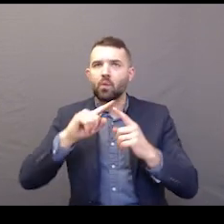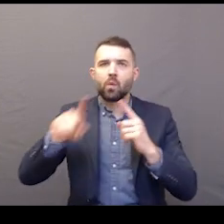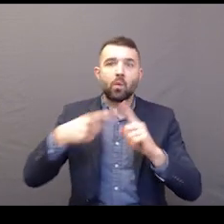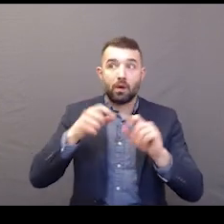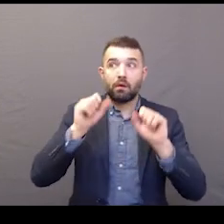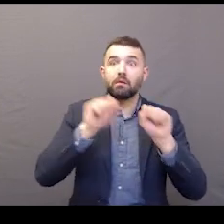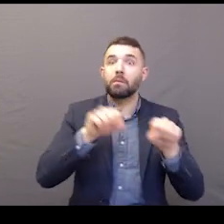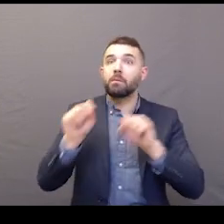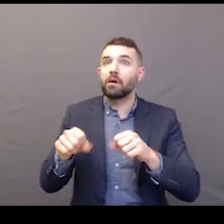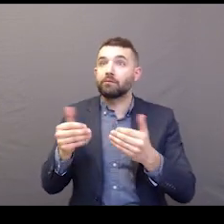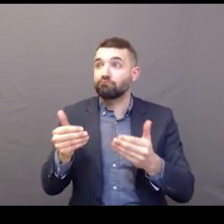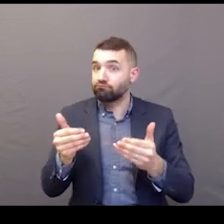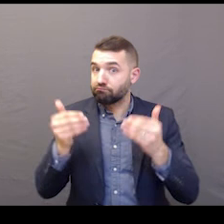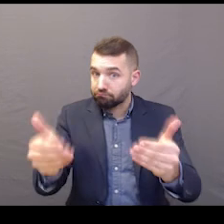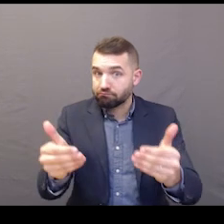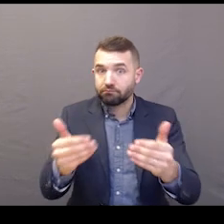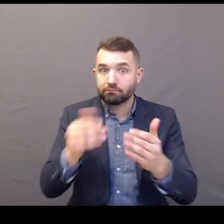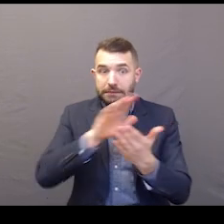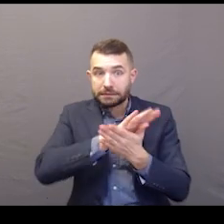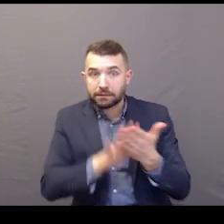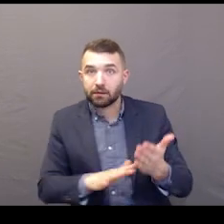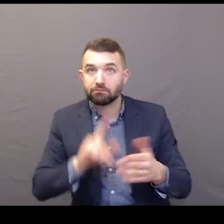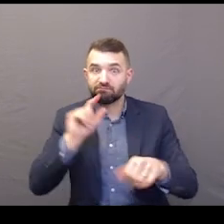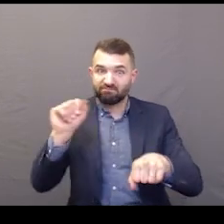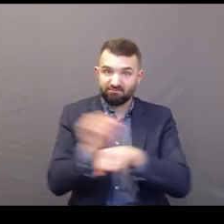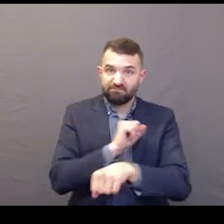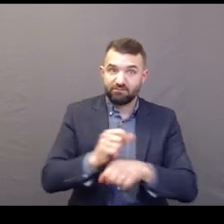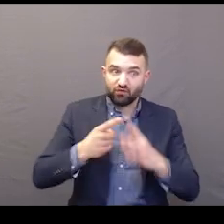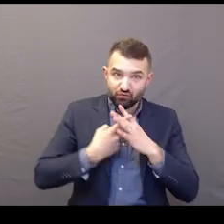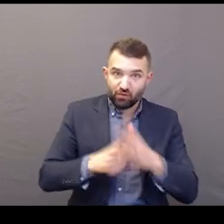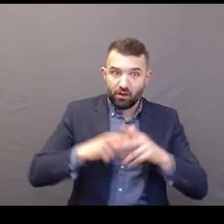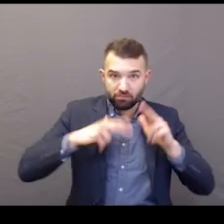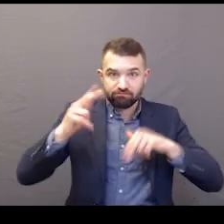construction phases. We currently anticipate this Board meeting will be in April.